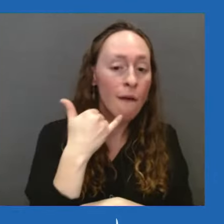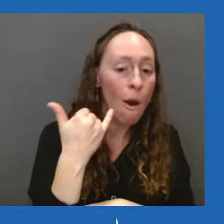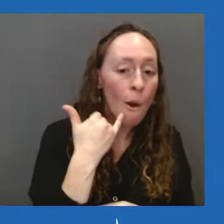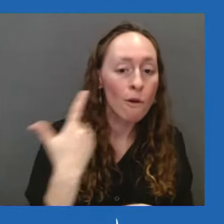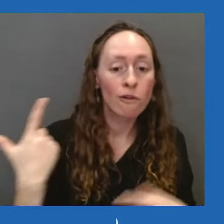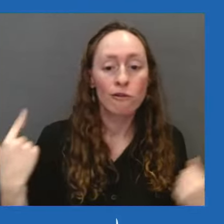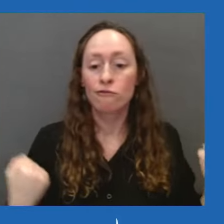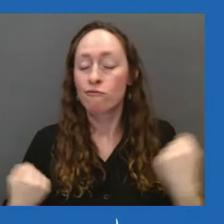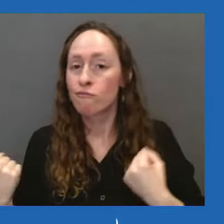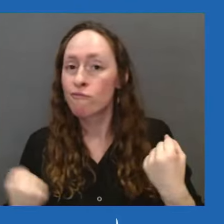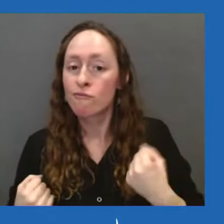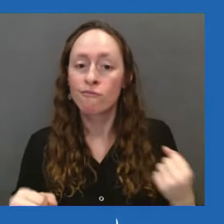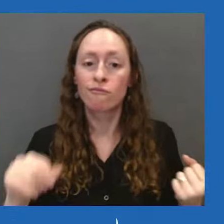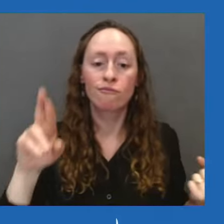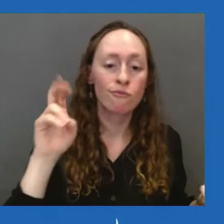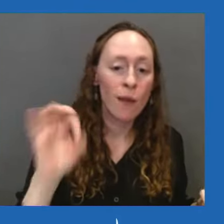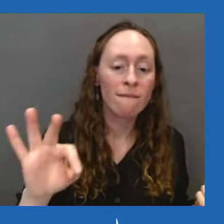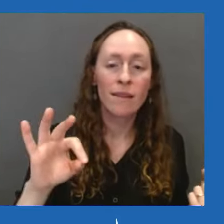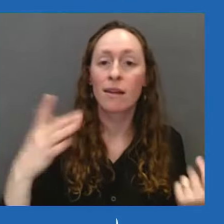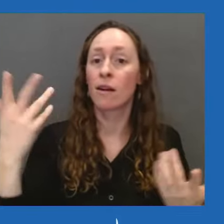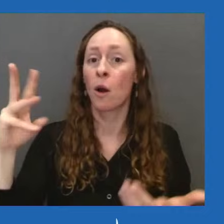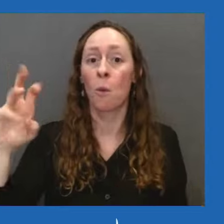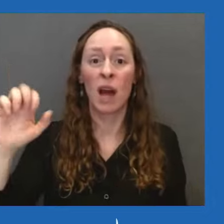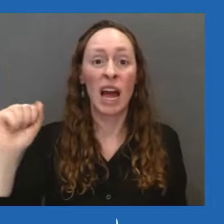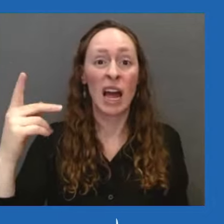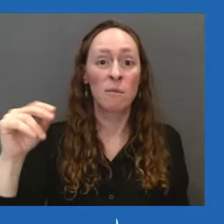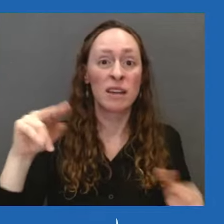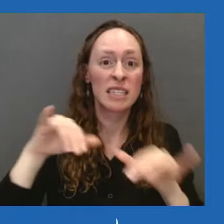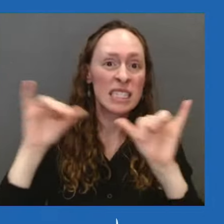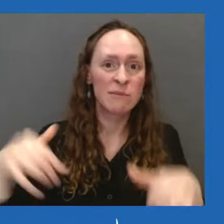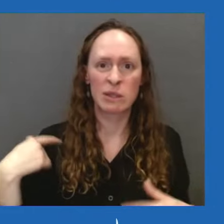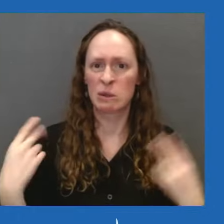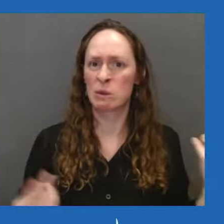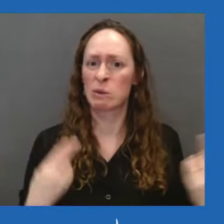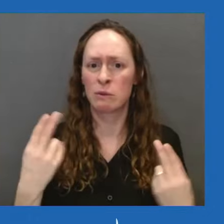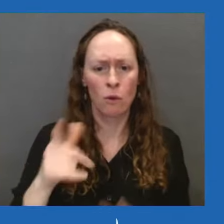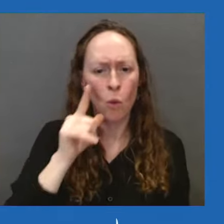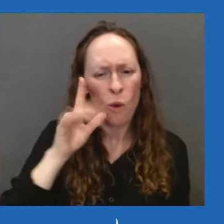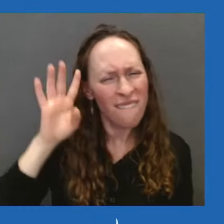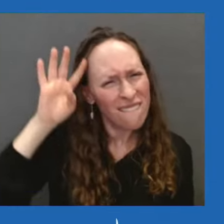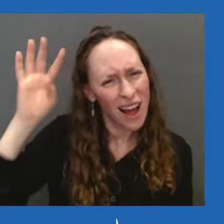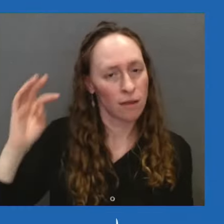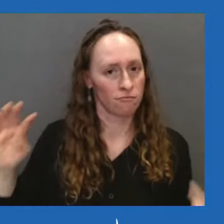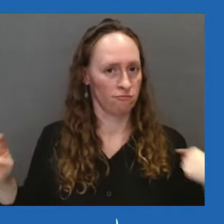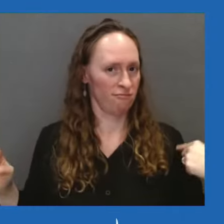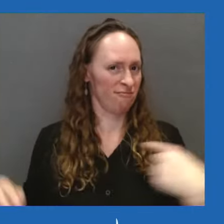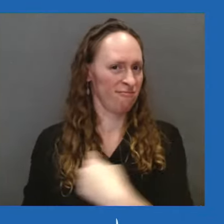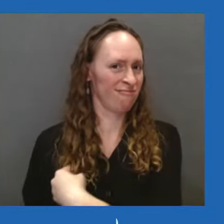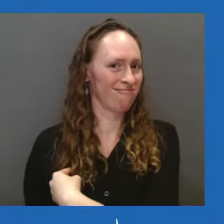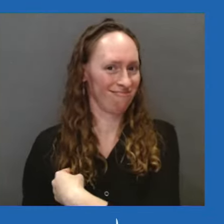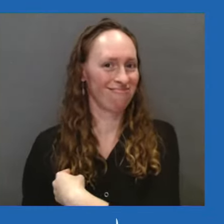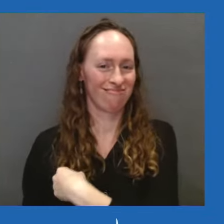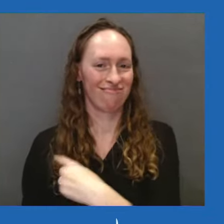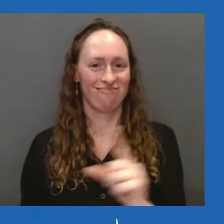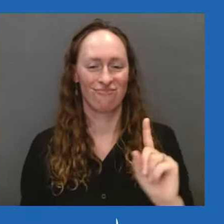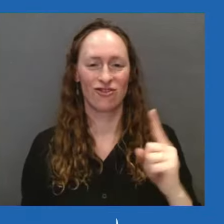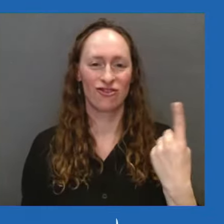America invented these chips. But as time went on, we went from producing 40 percent of the world's chips down to just over 10 percent.